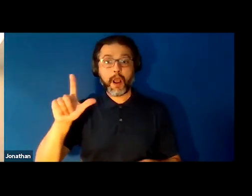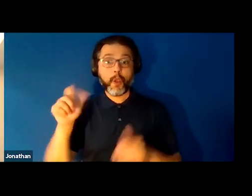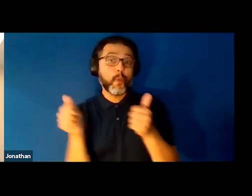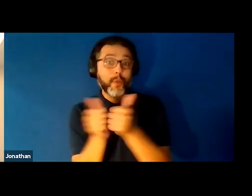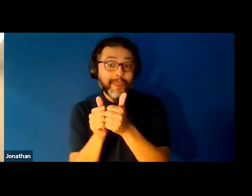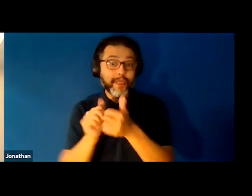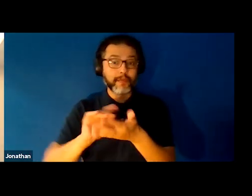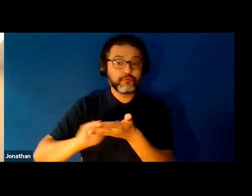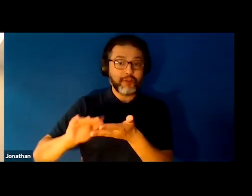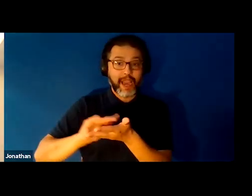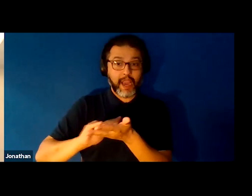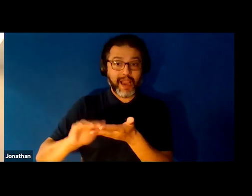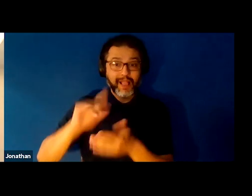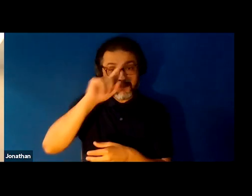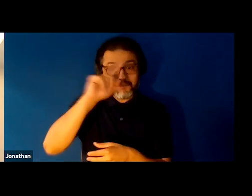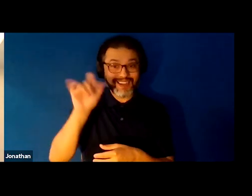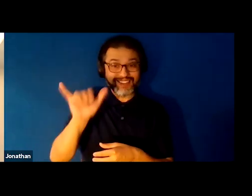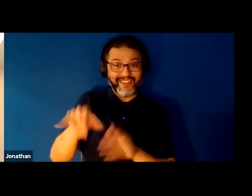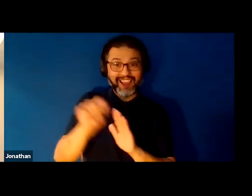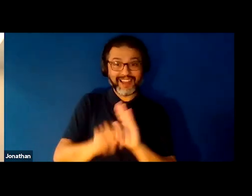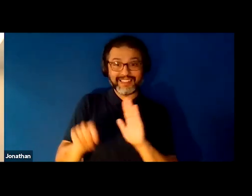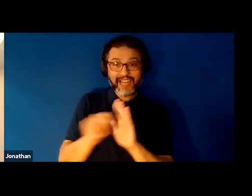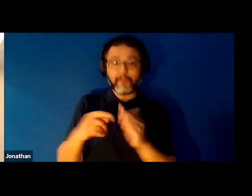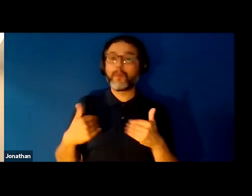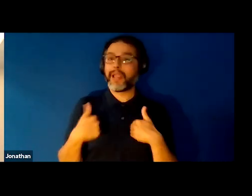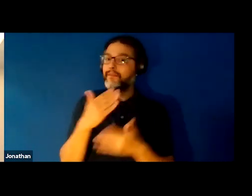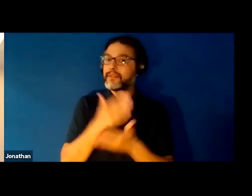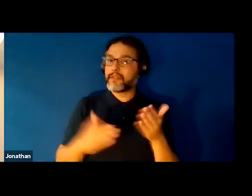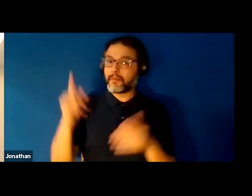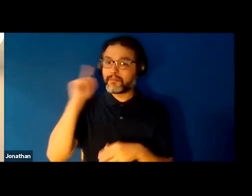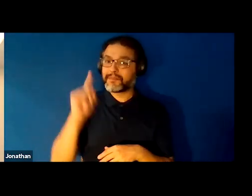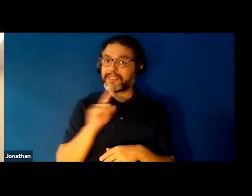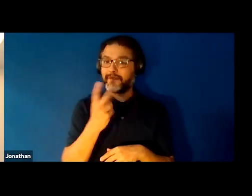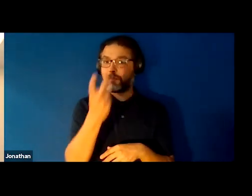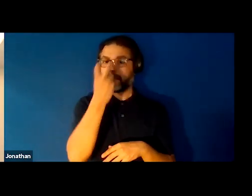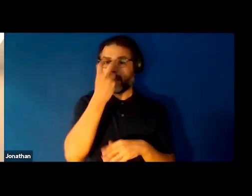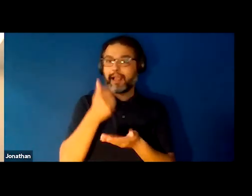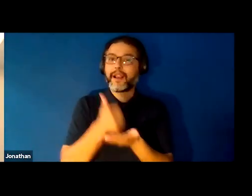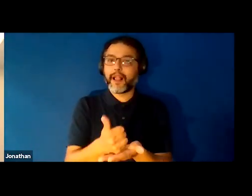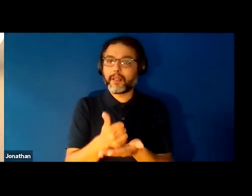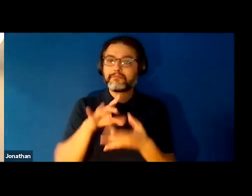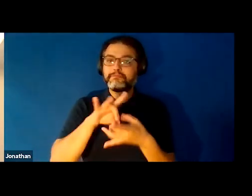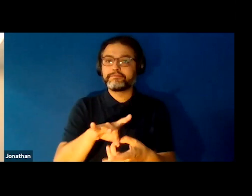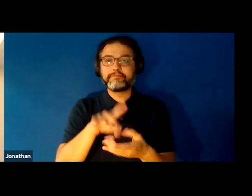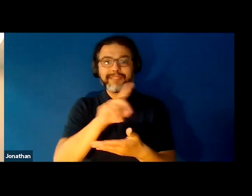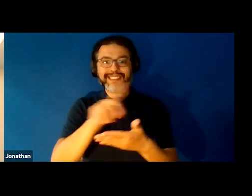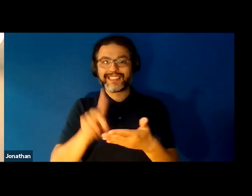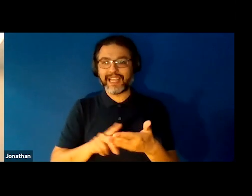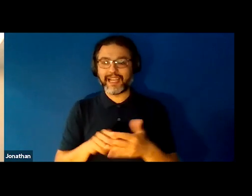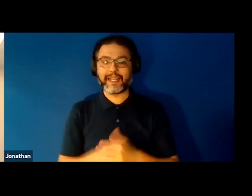deaf/blind individuals who were part of the student body helping with our design efforts.